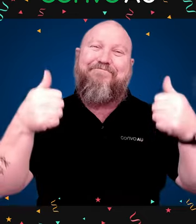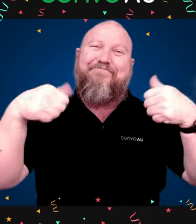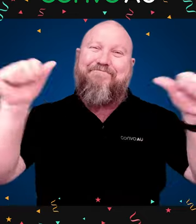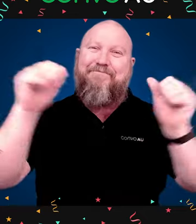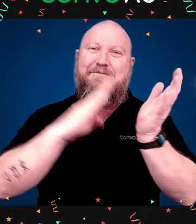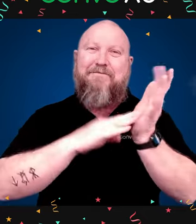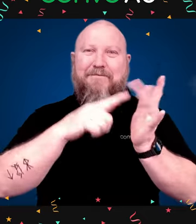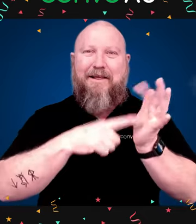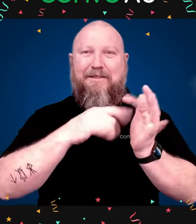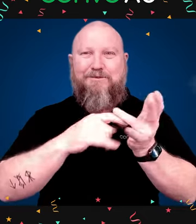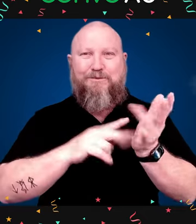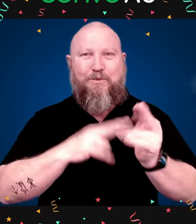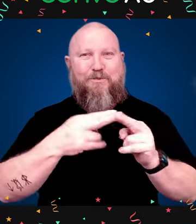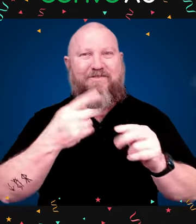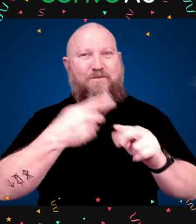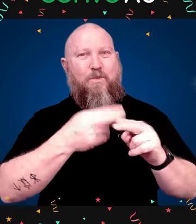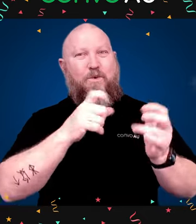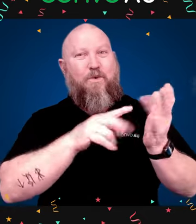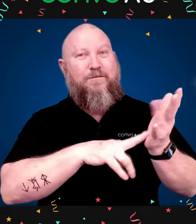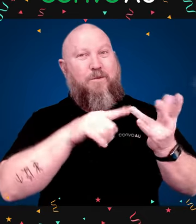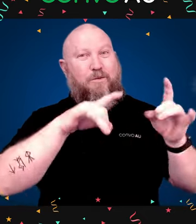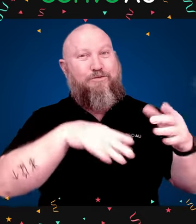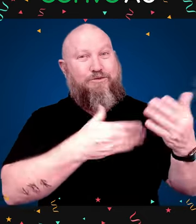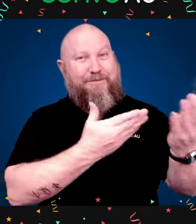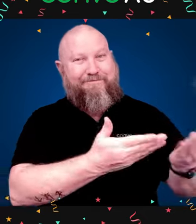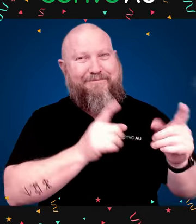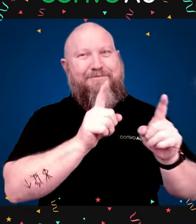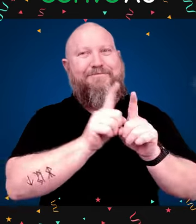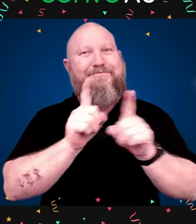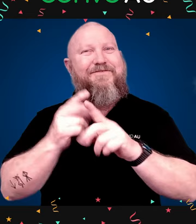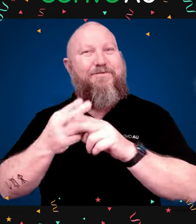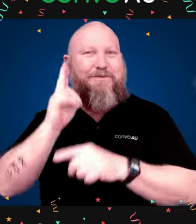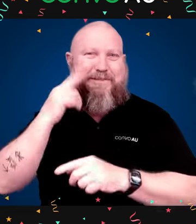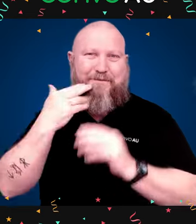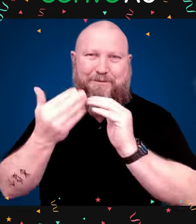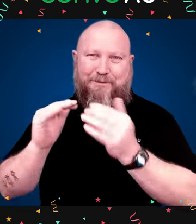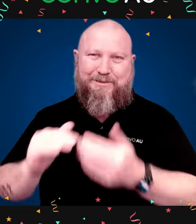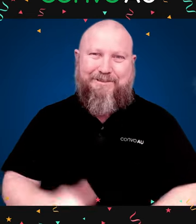A massive milestone for Convo Australia and for the Deaf Community.